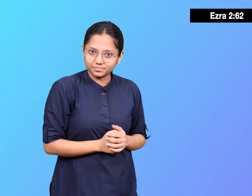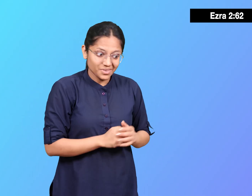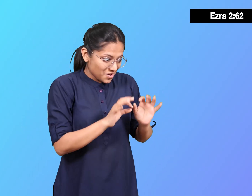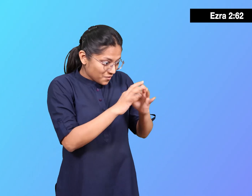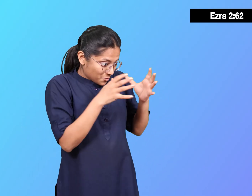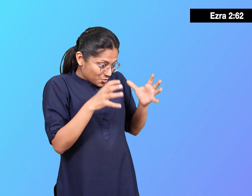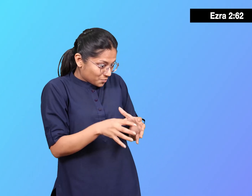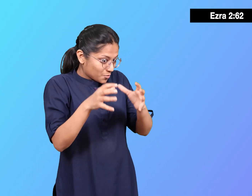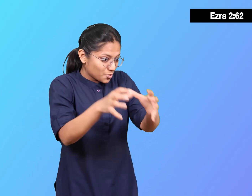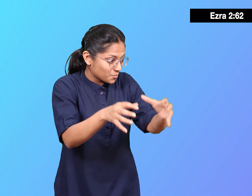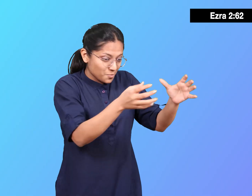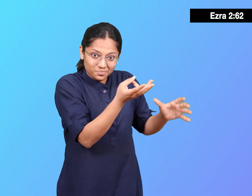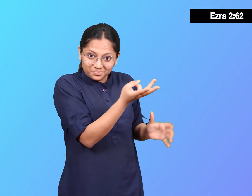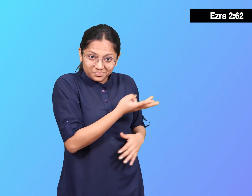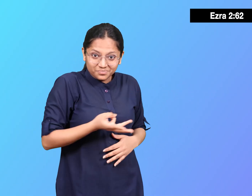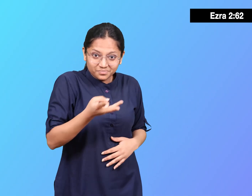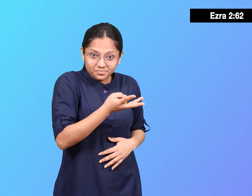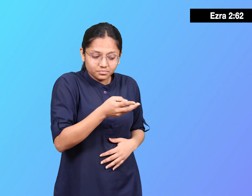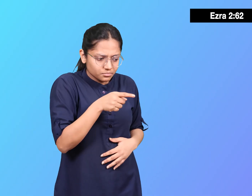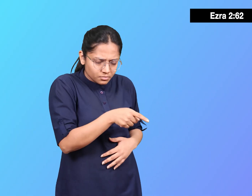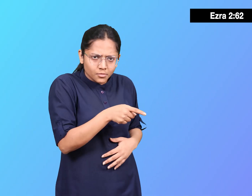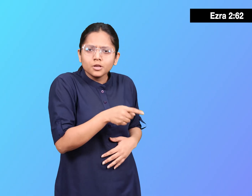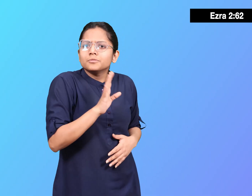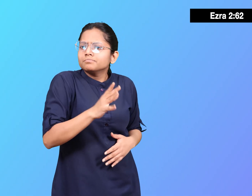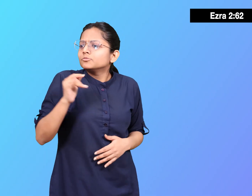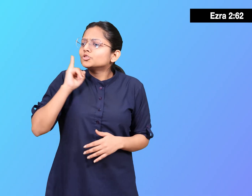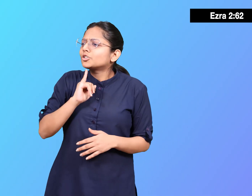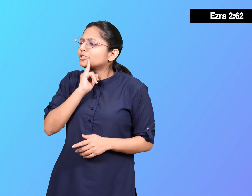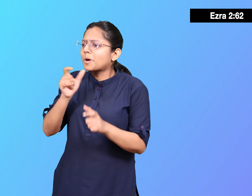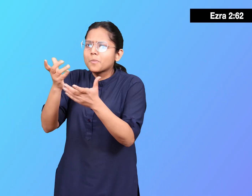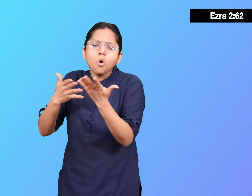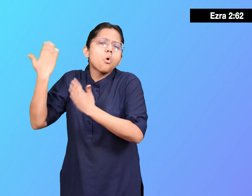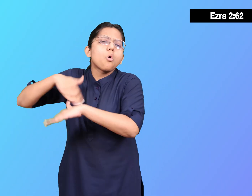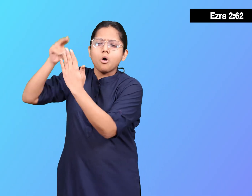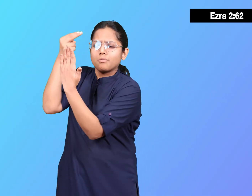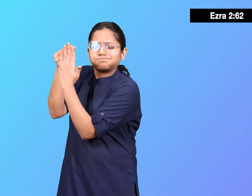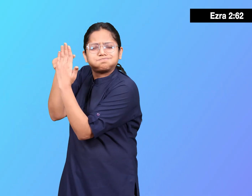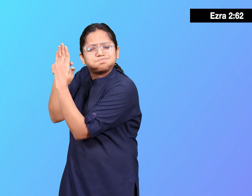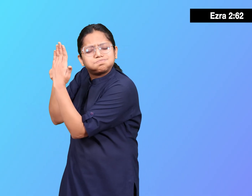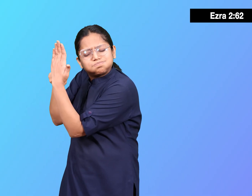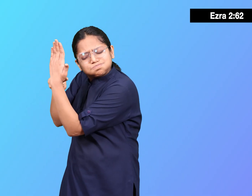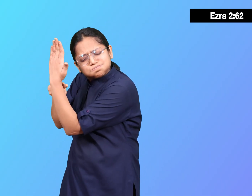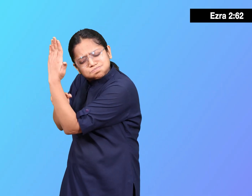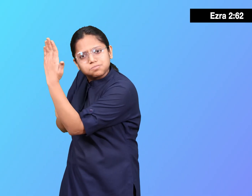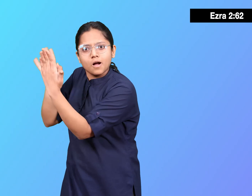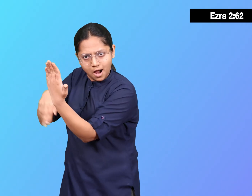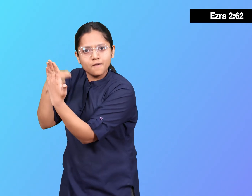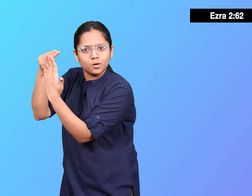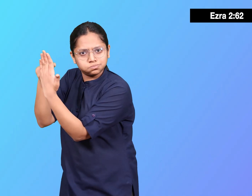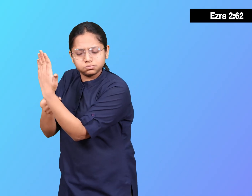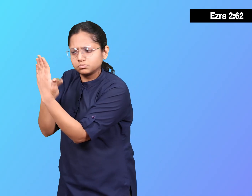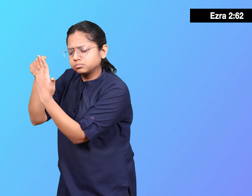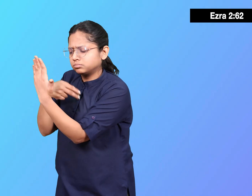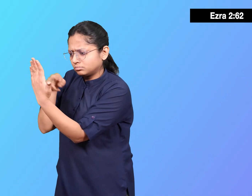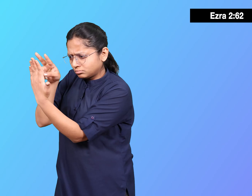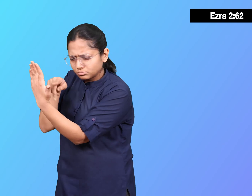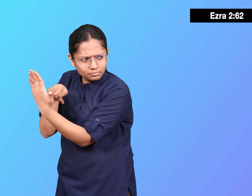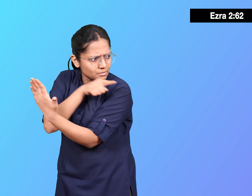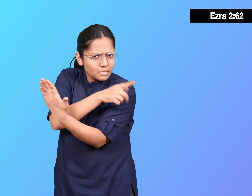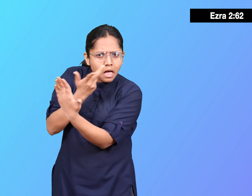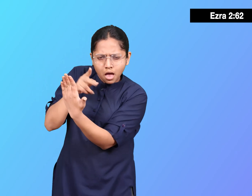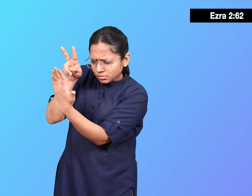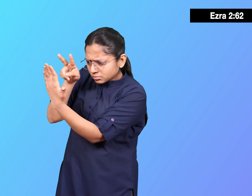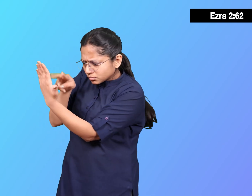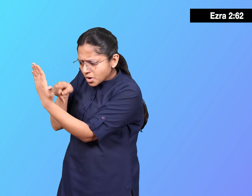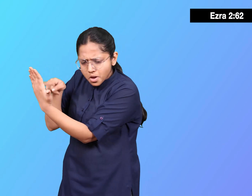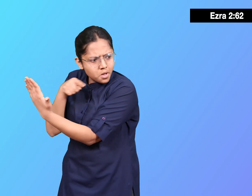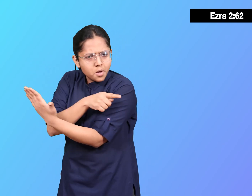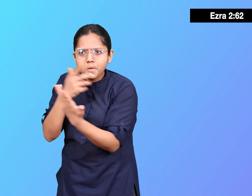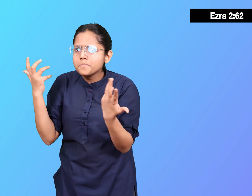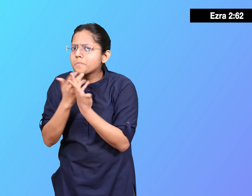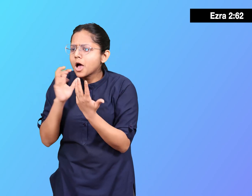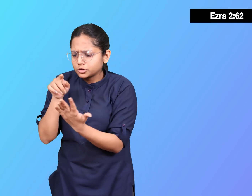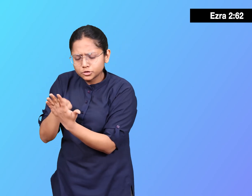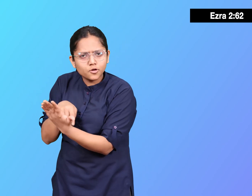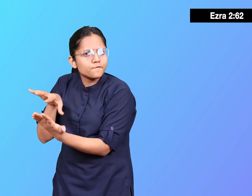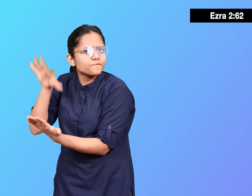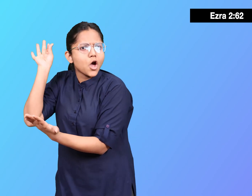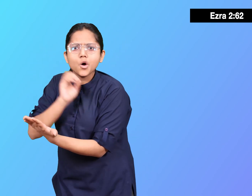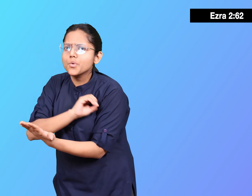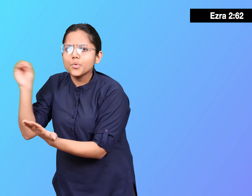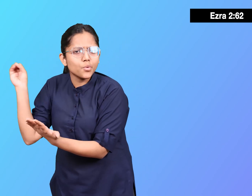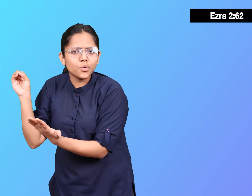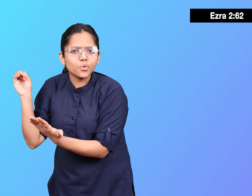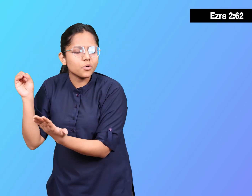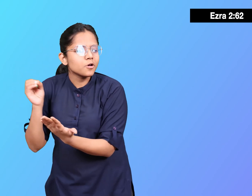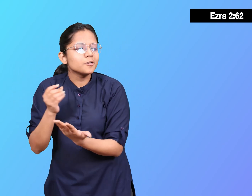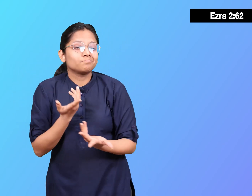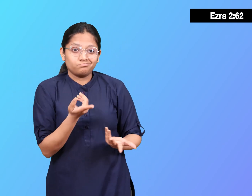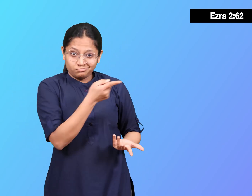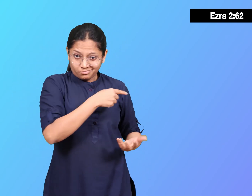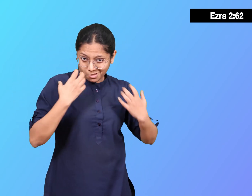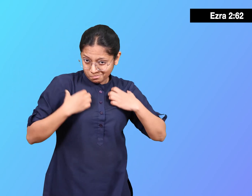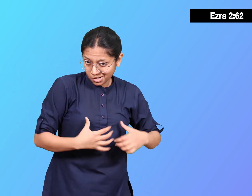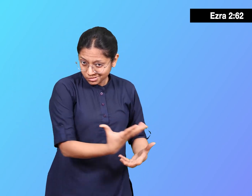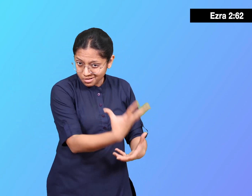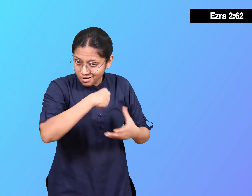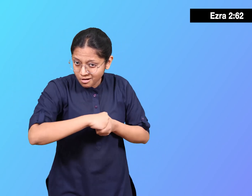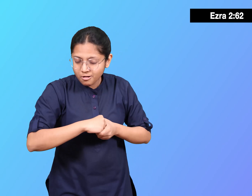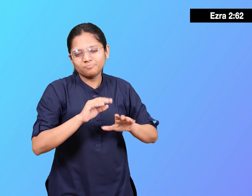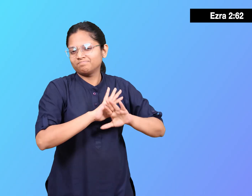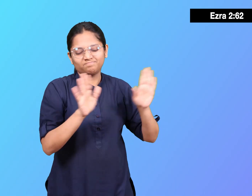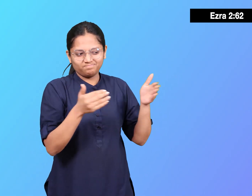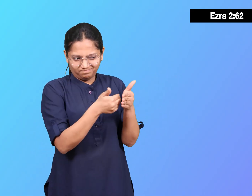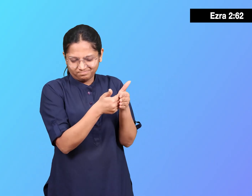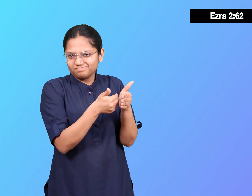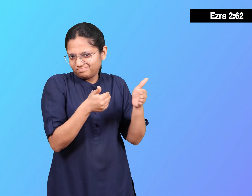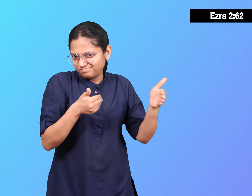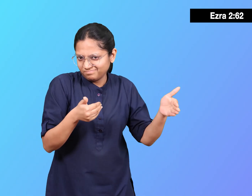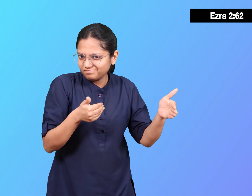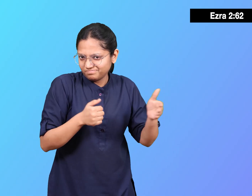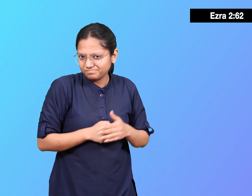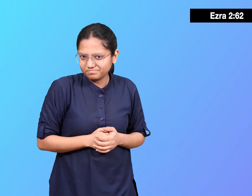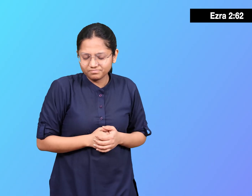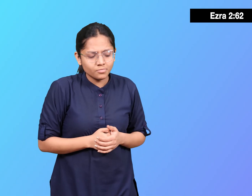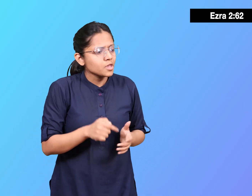These three families searched for their family histories, but they could not find them. So they were disqualified from serving as priests.